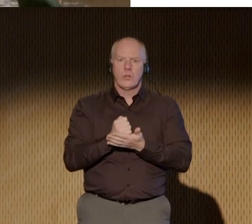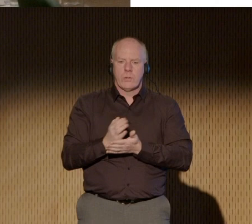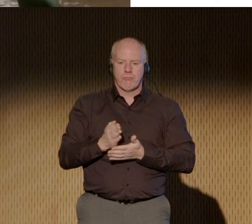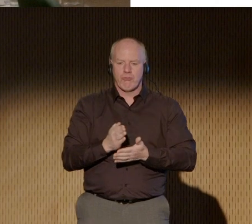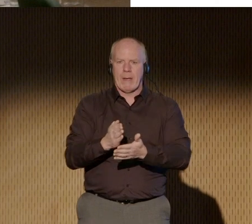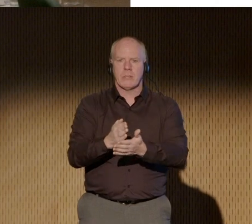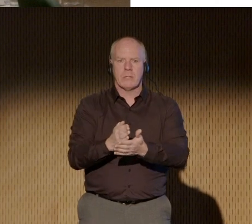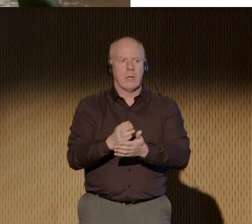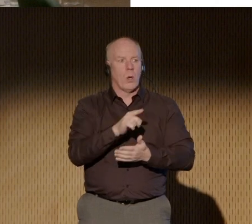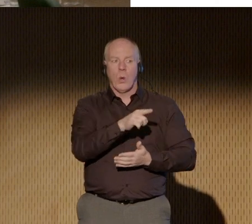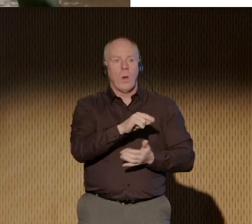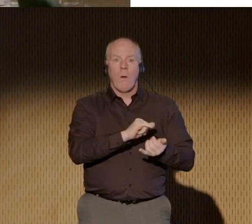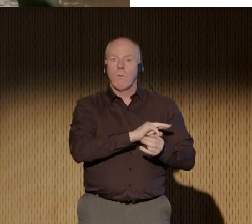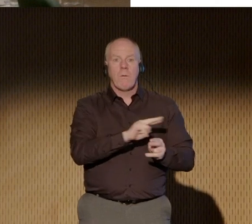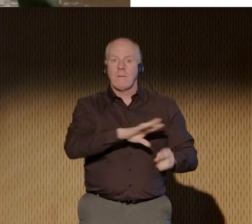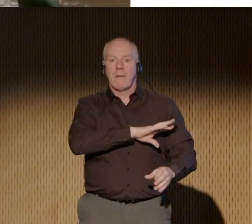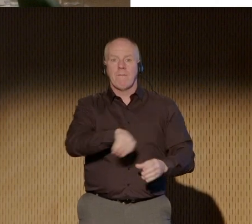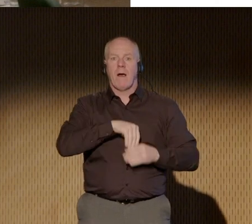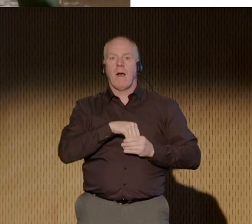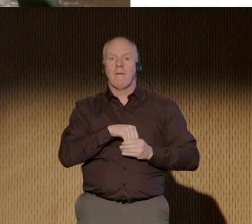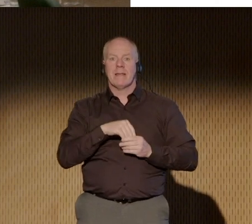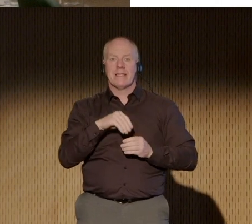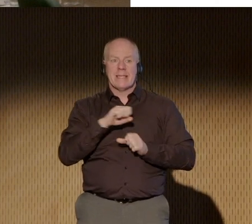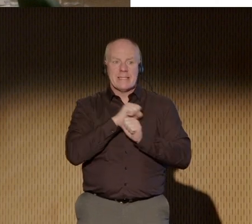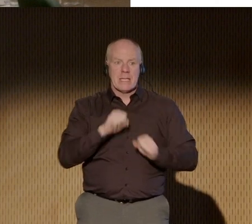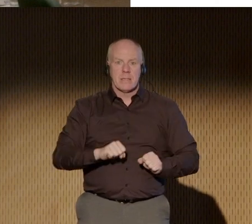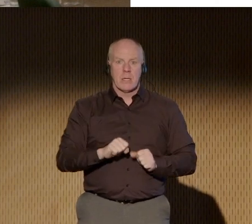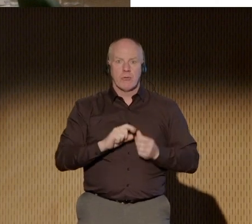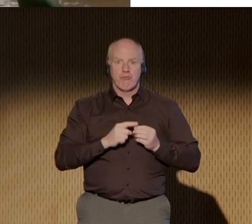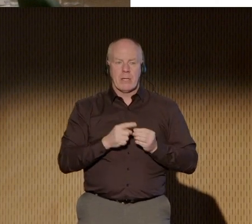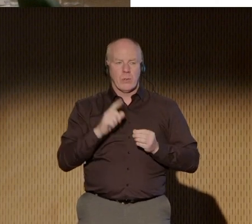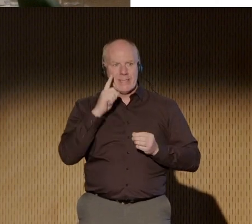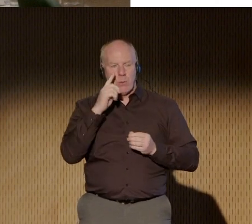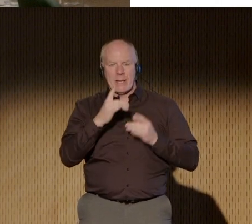the system, and trying to predict behaviour around retention, which I thought was really interesting.